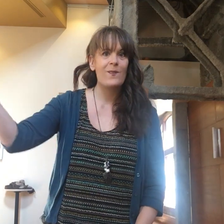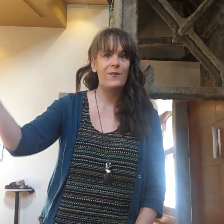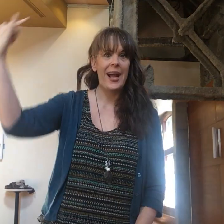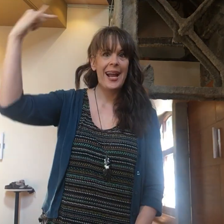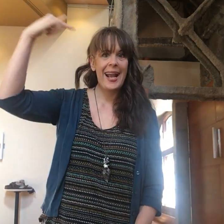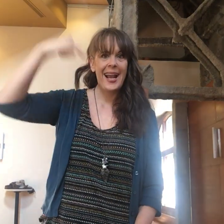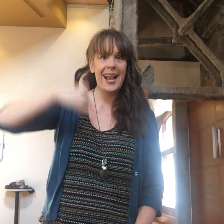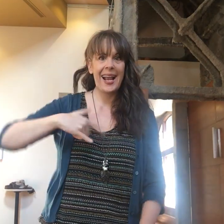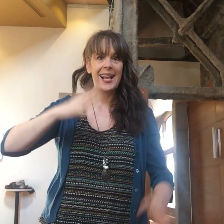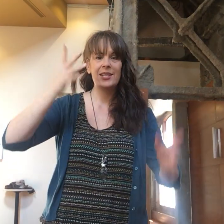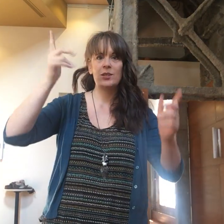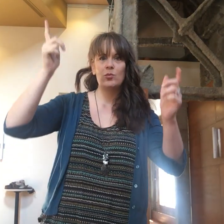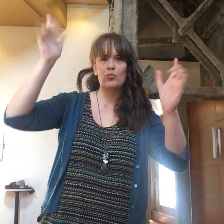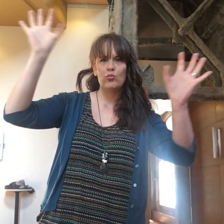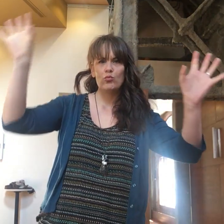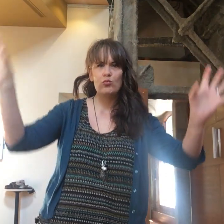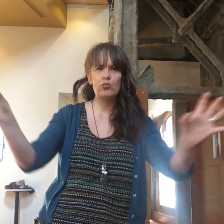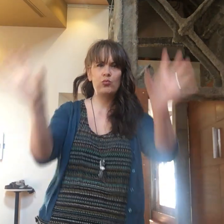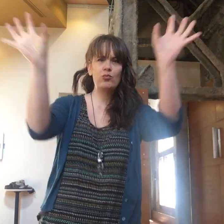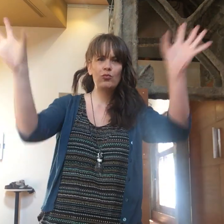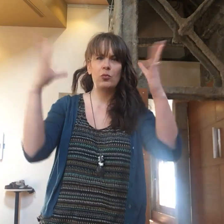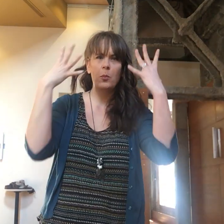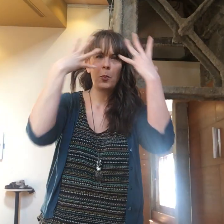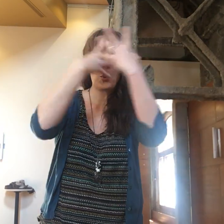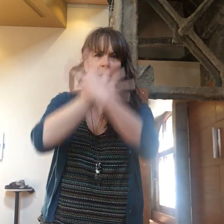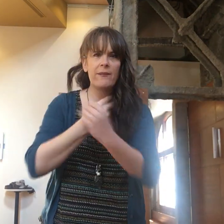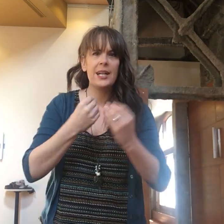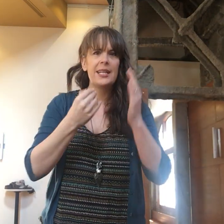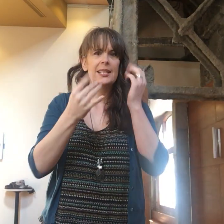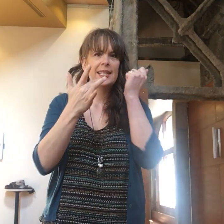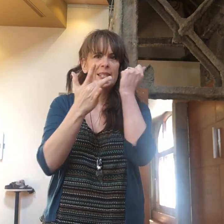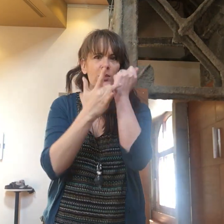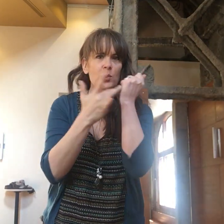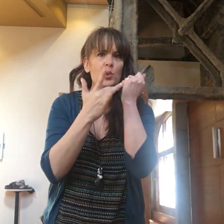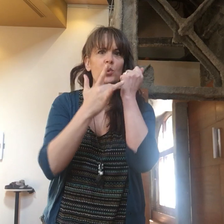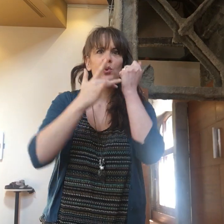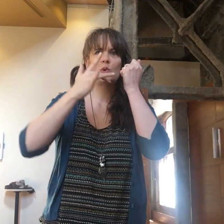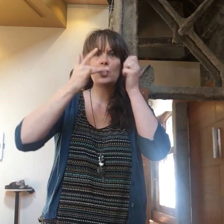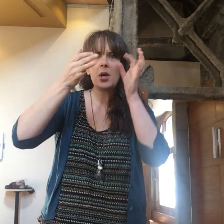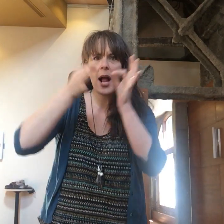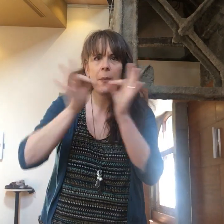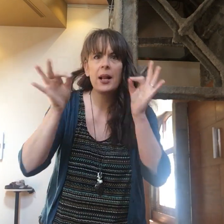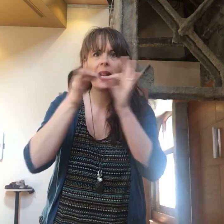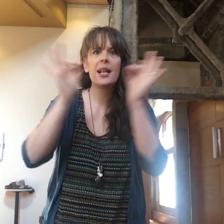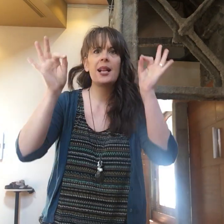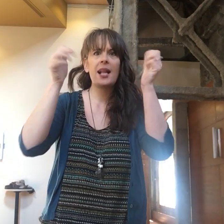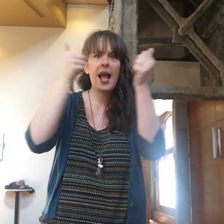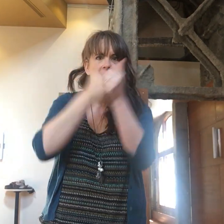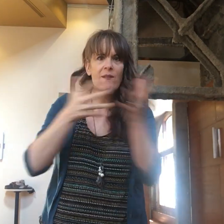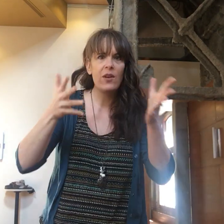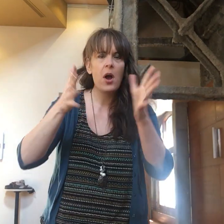She will fly over to Colorado to design a beautiful technician with captions and everything!